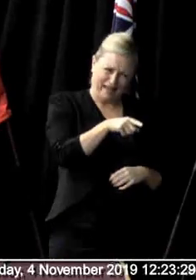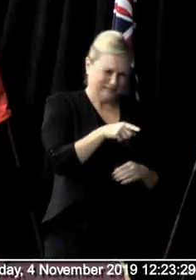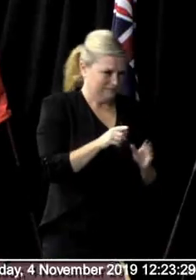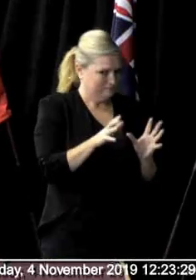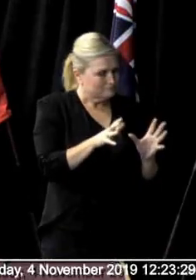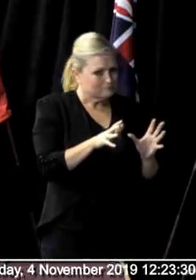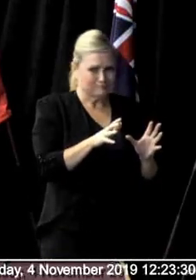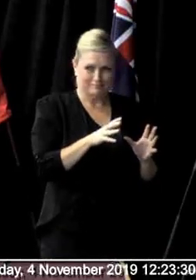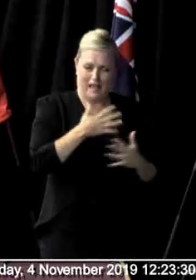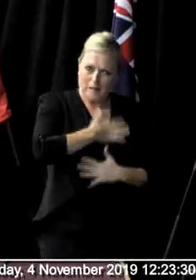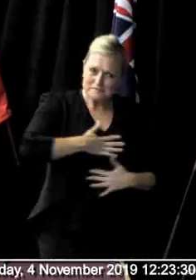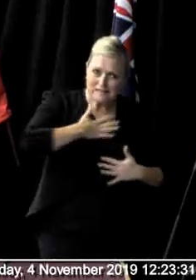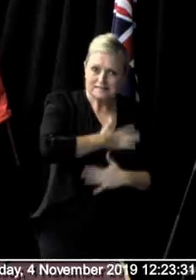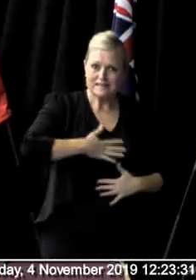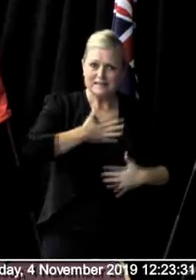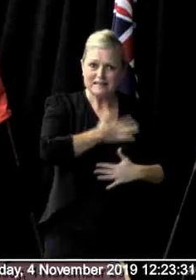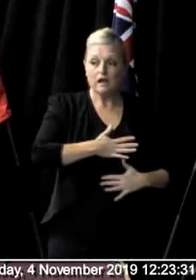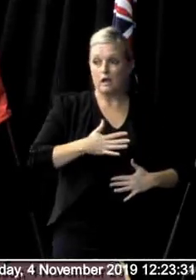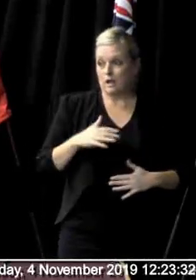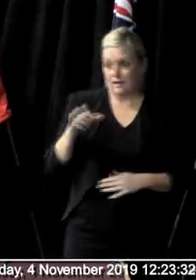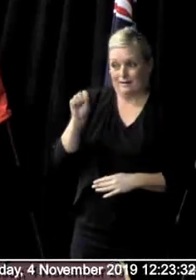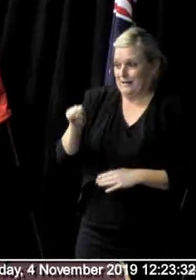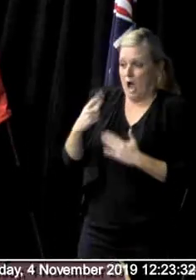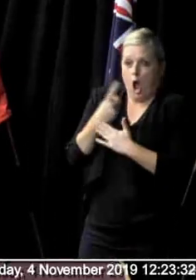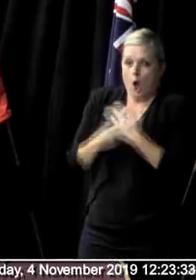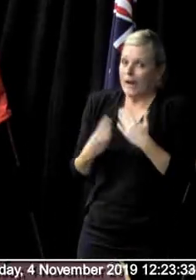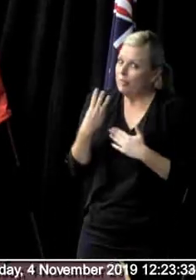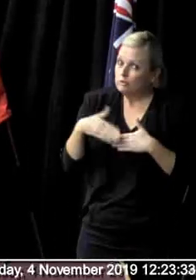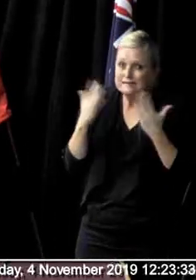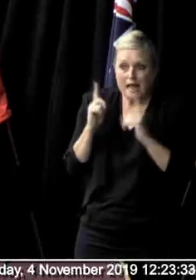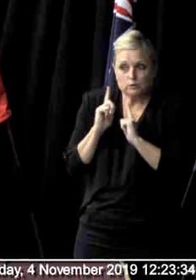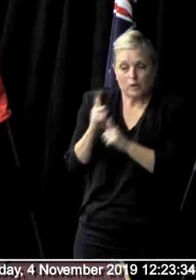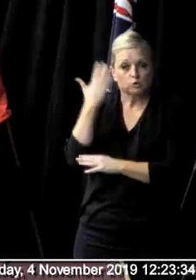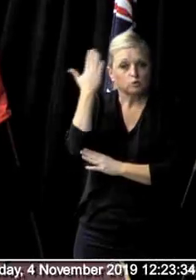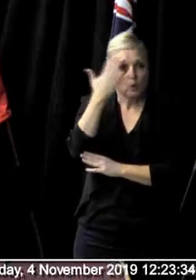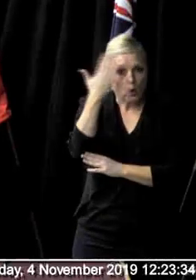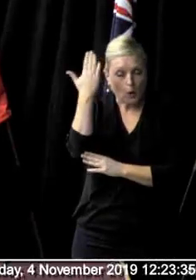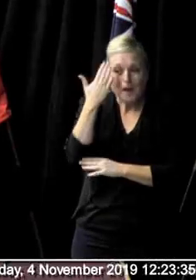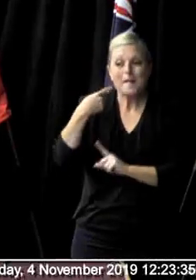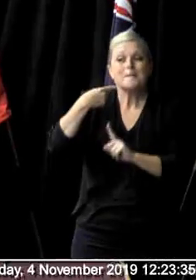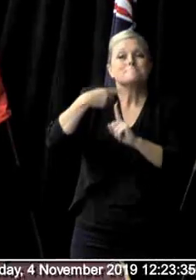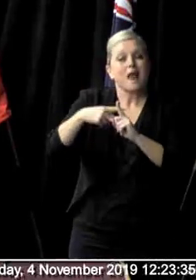Upsetting? FEMALE: This was in three days. So she also lost [REDACTED] on a couple of occasions, and no one knew where she was,